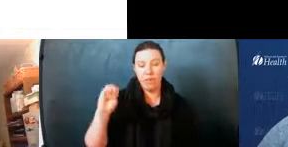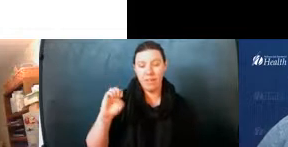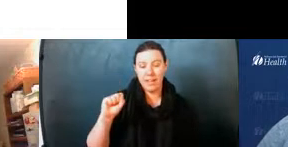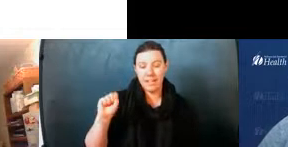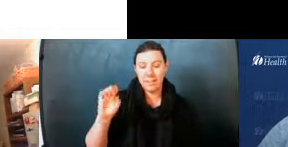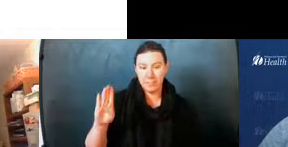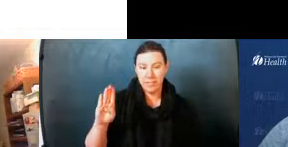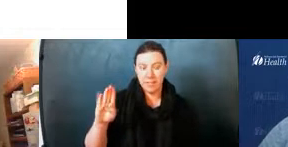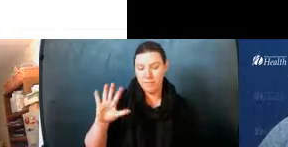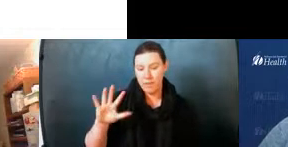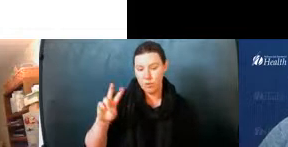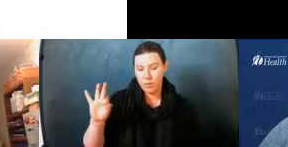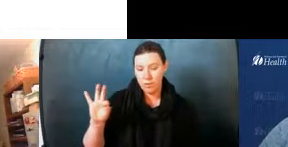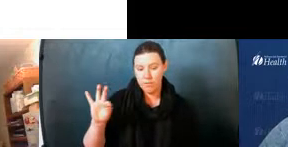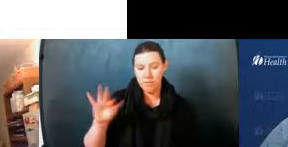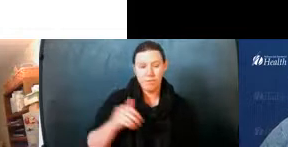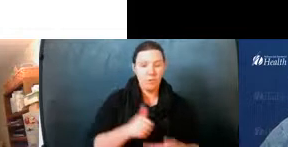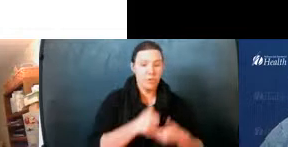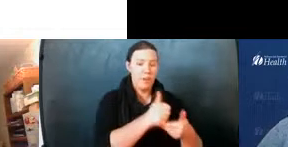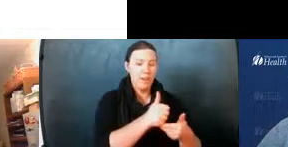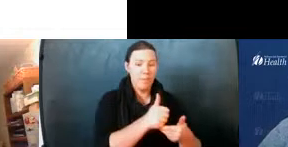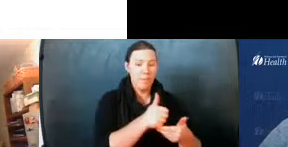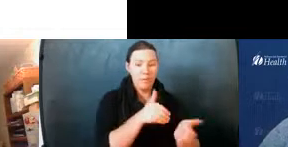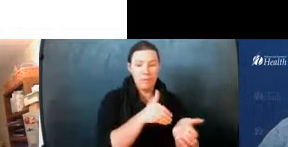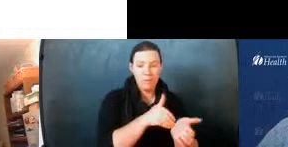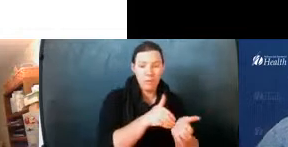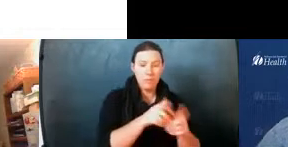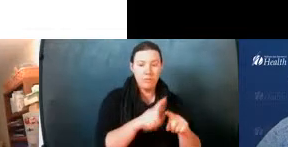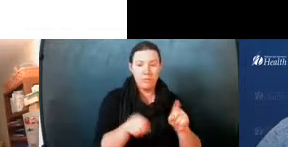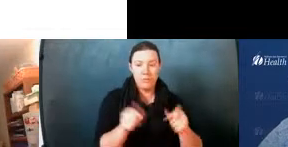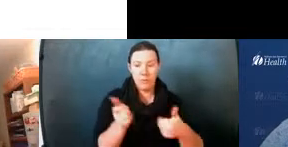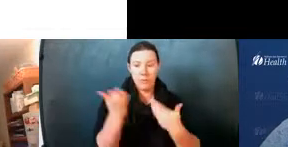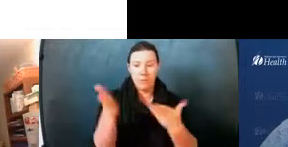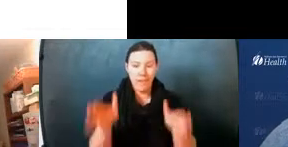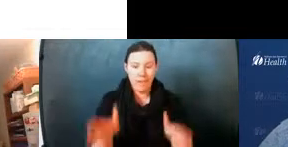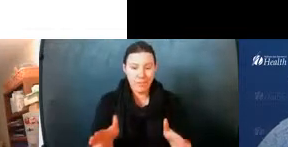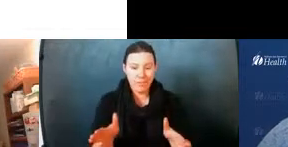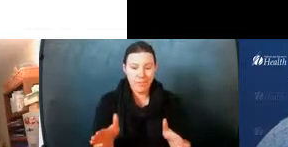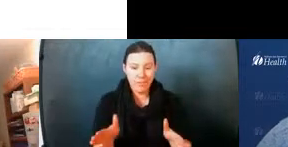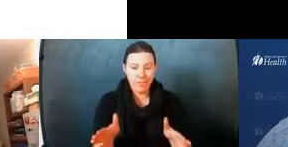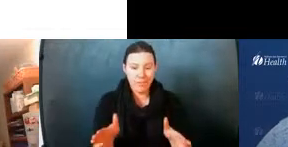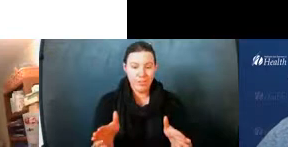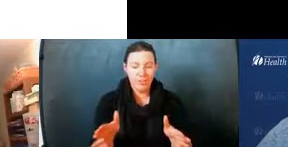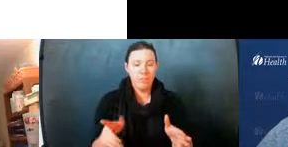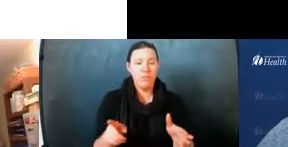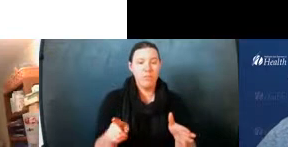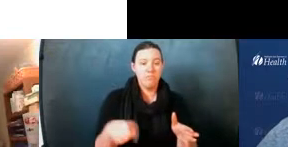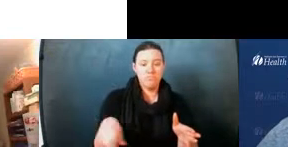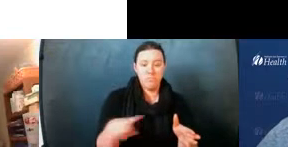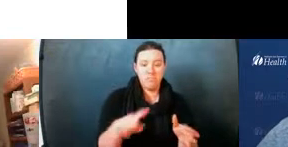on others, and this can change how providers work with others so that they can reduce health inequities.